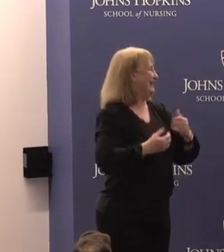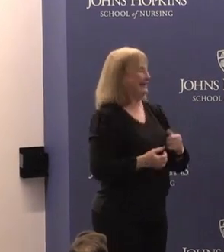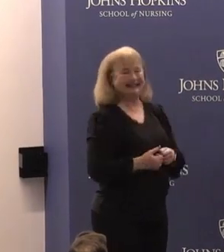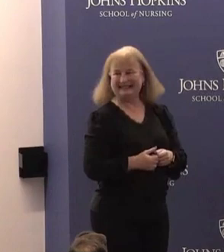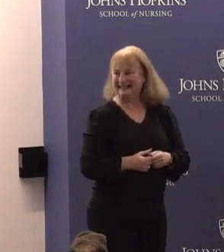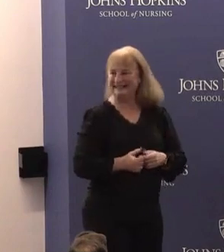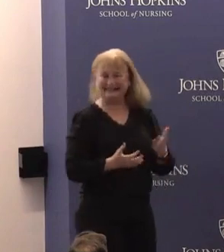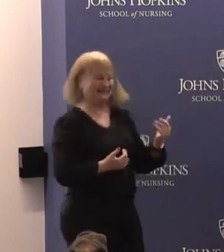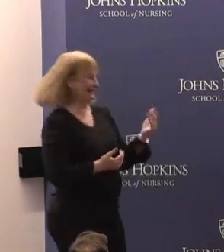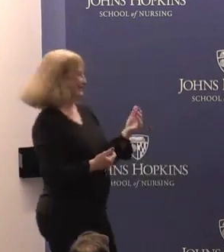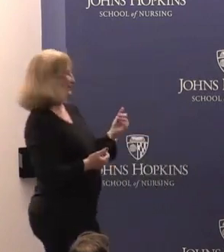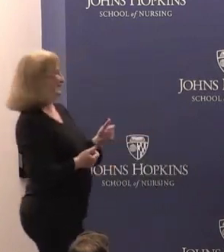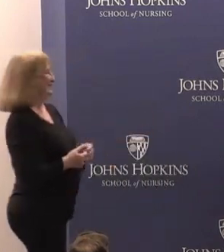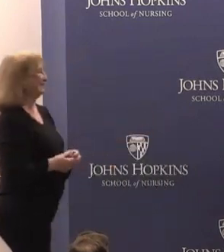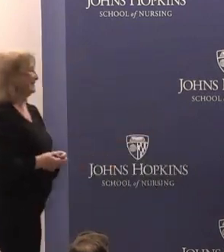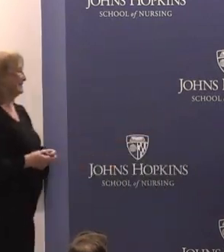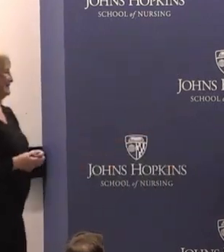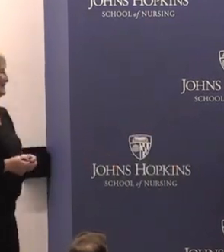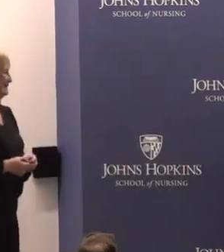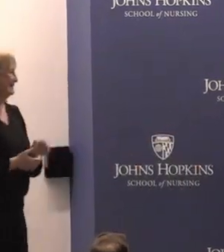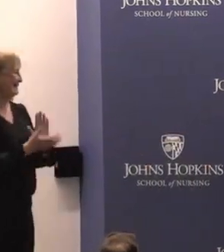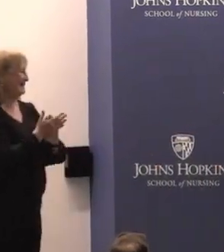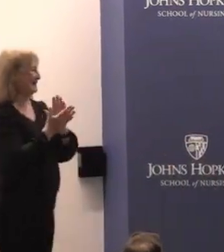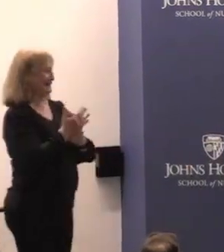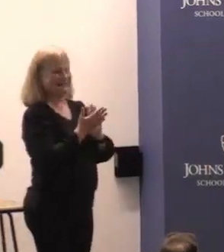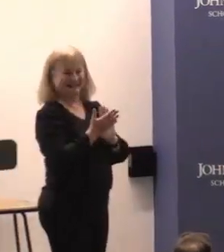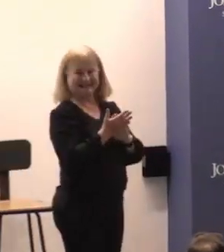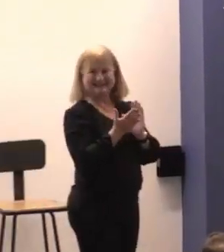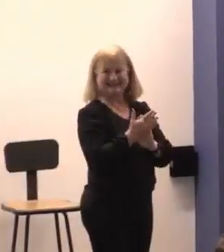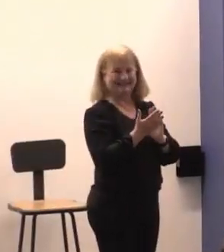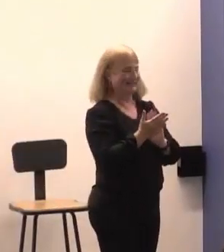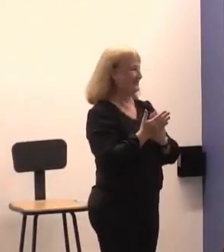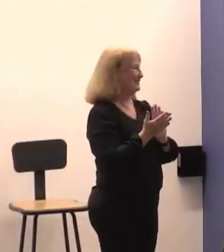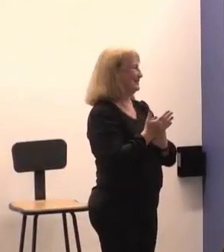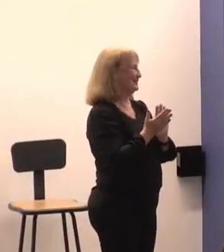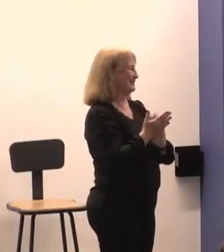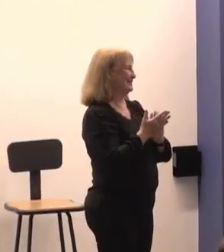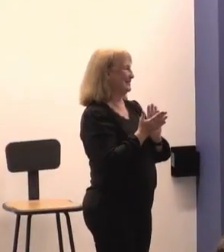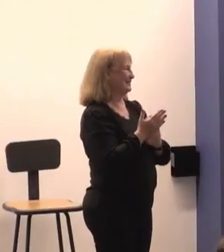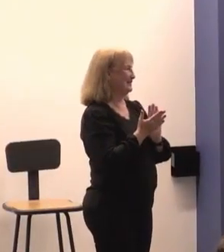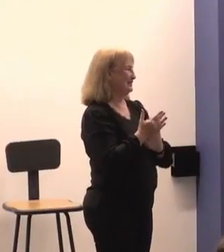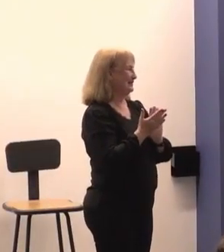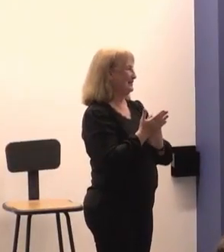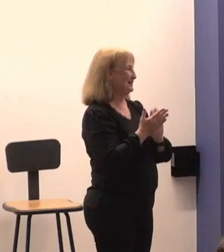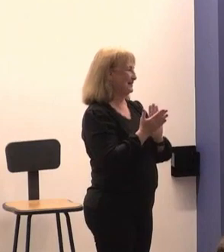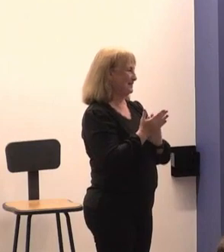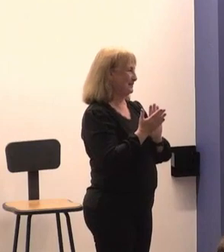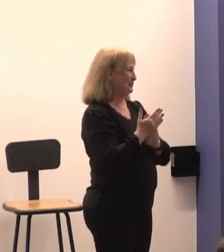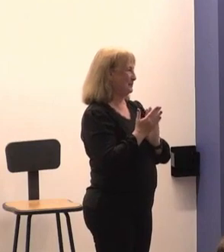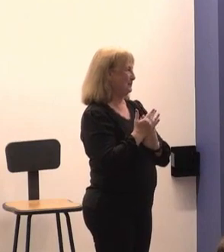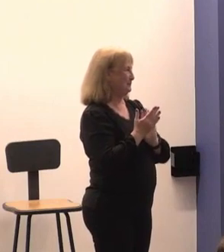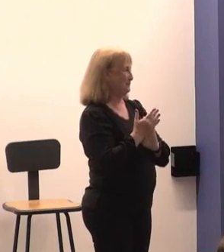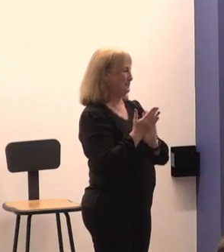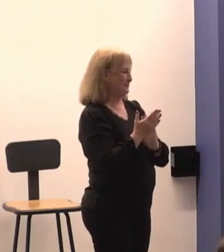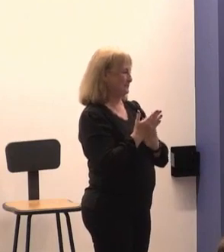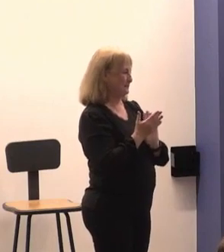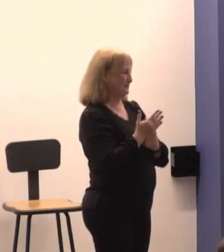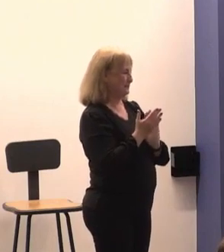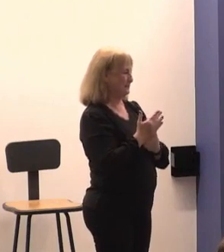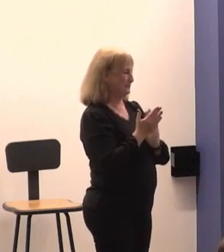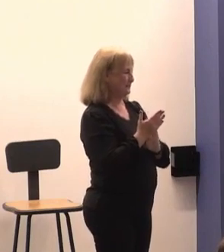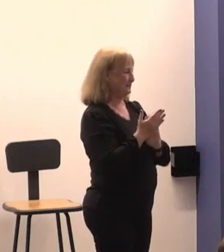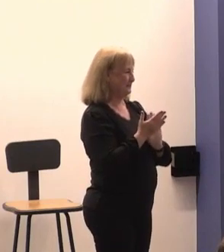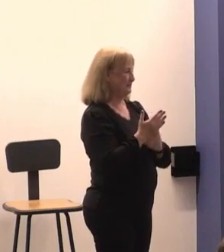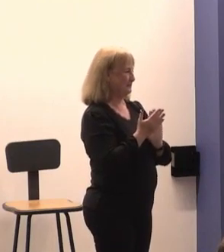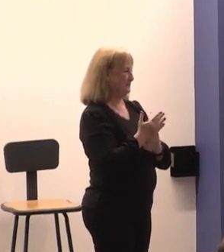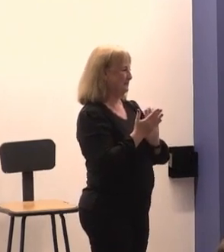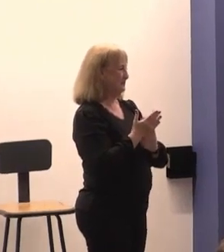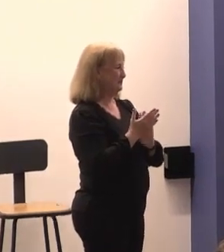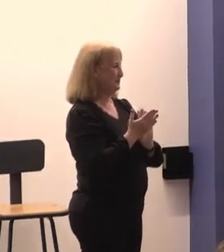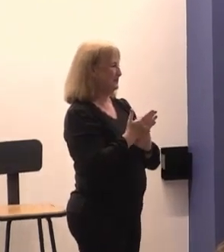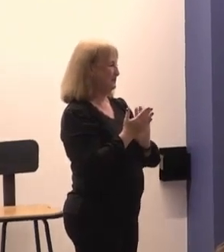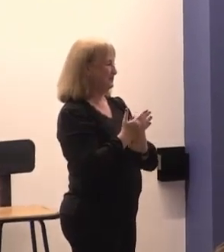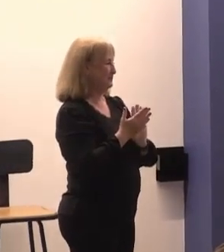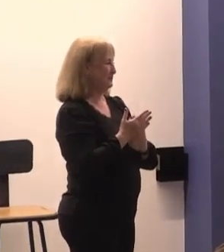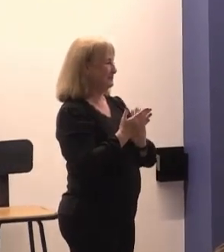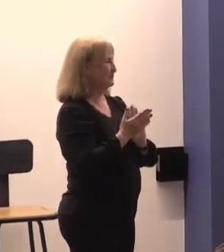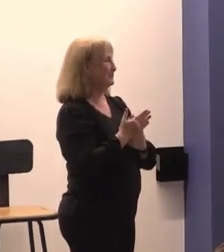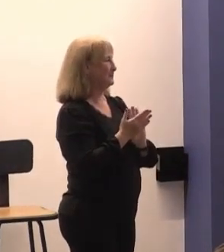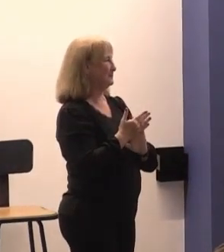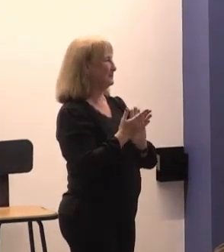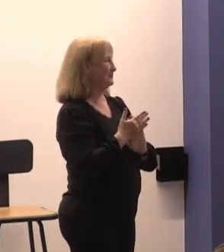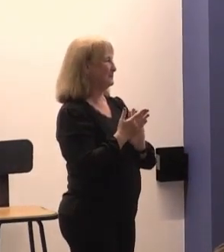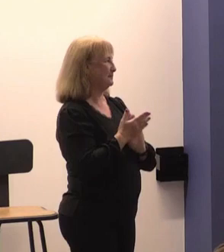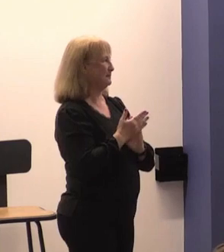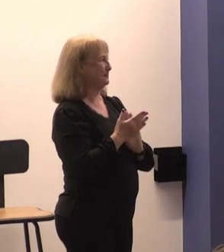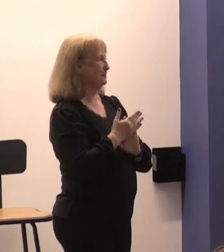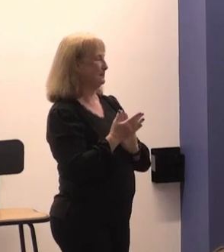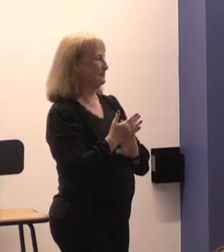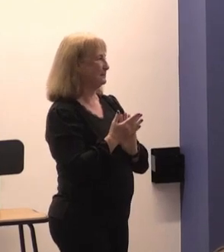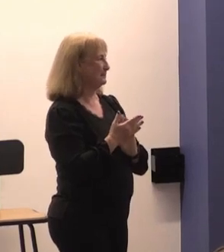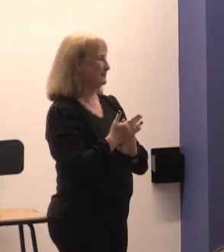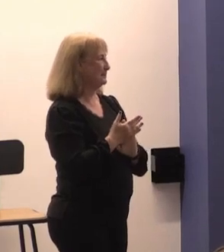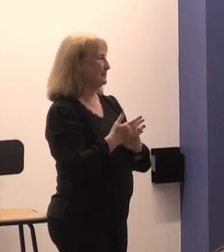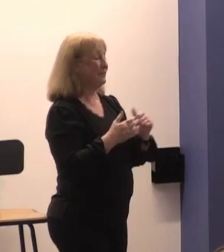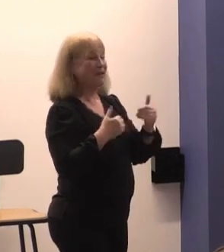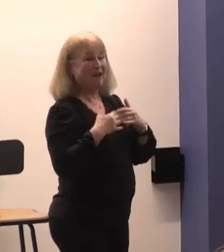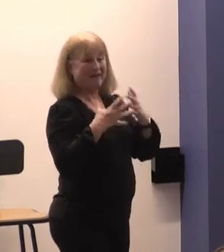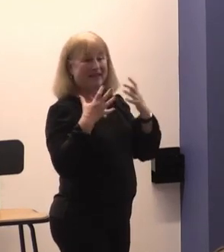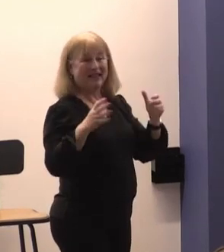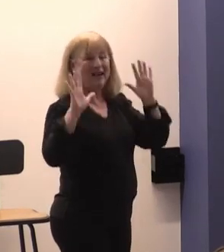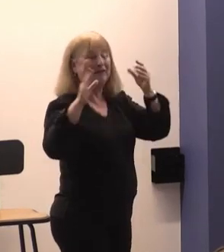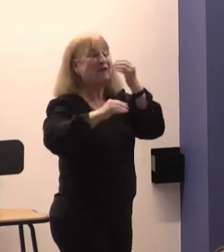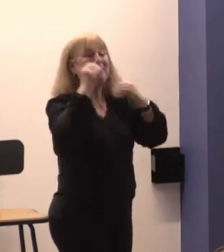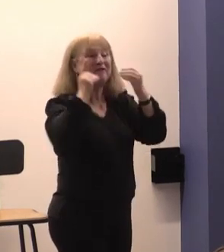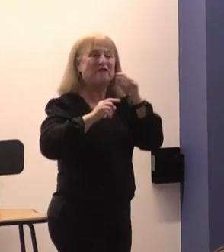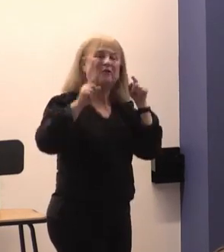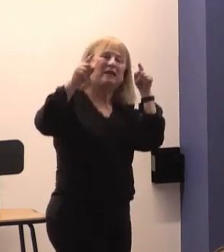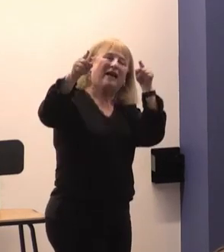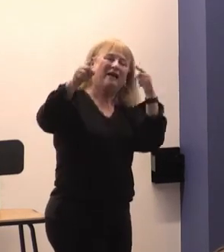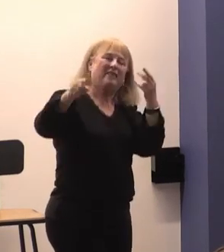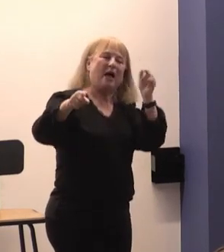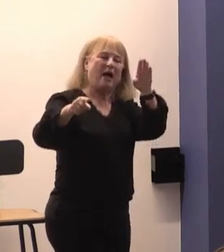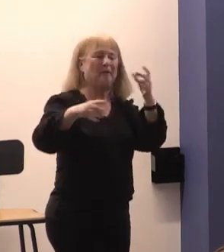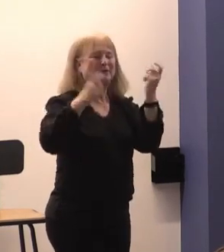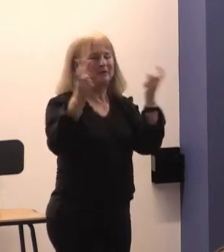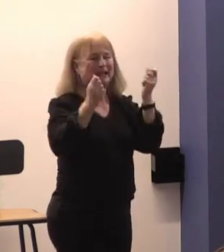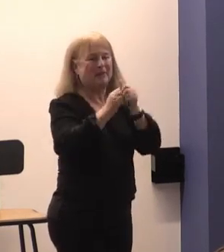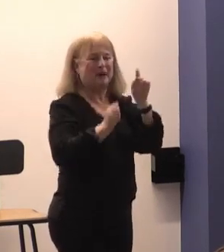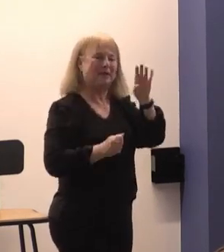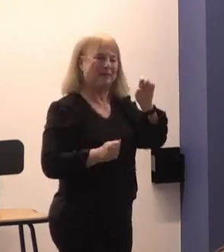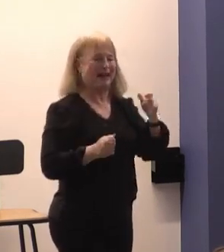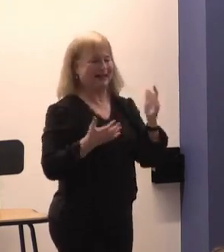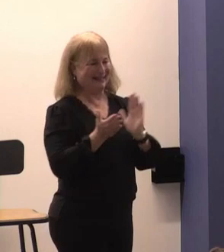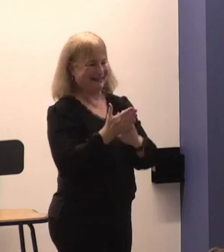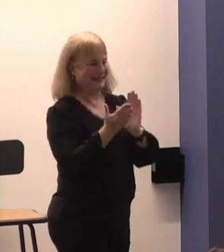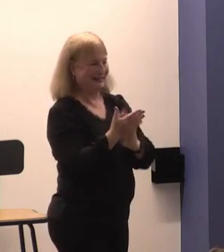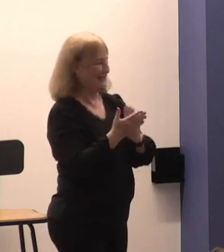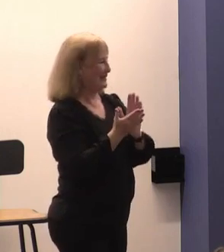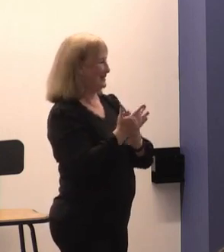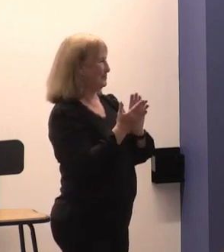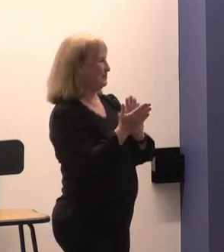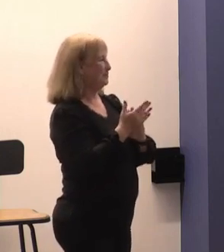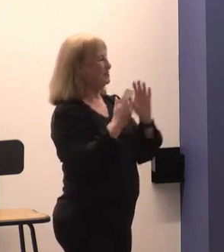here and we've got a lot of great food out in the hub to celebrate with Bonnie, so congratulations.